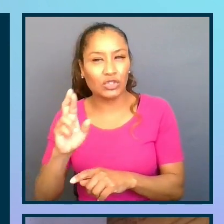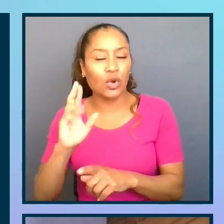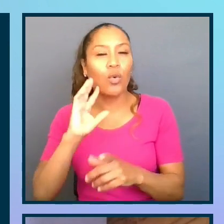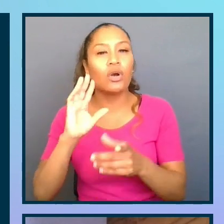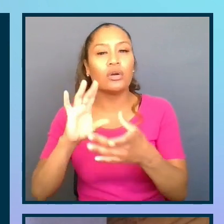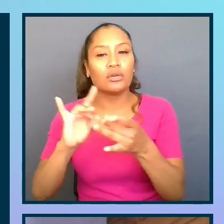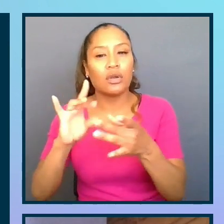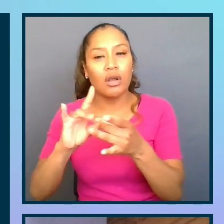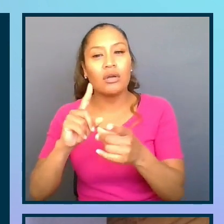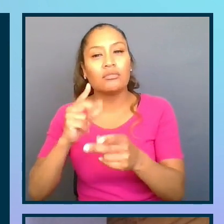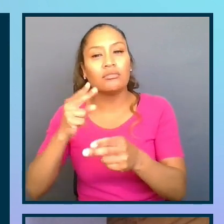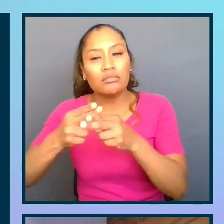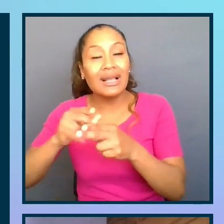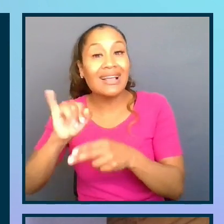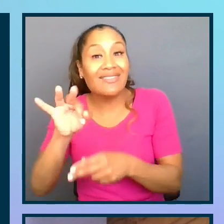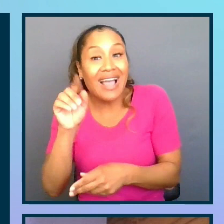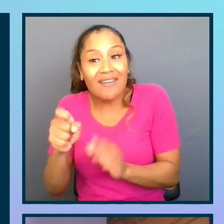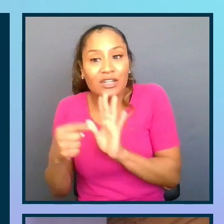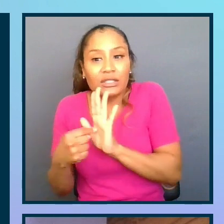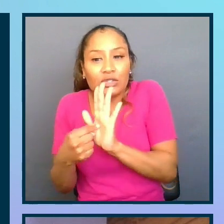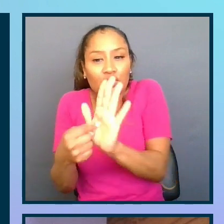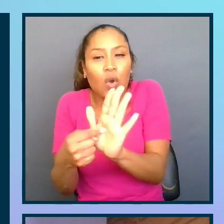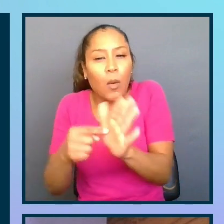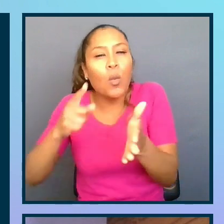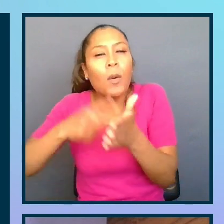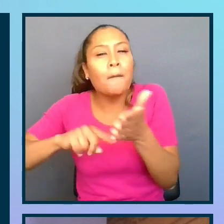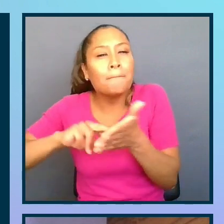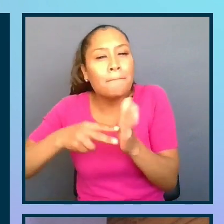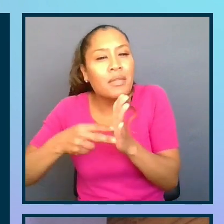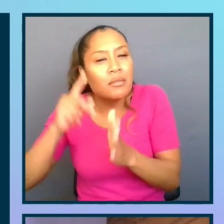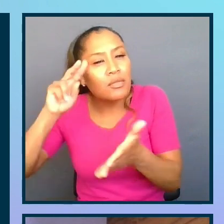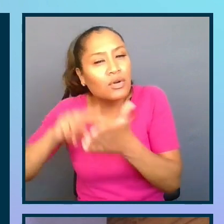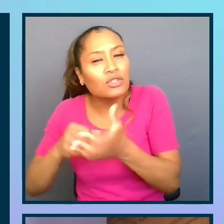if we need to convey meaning for support icons such as that.